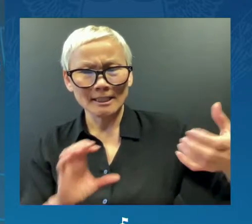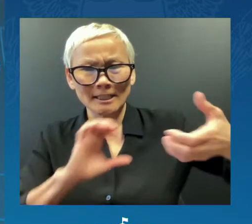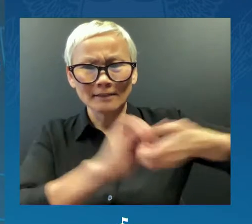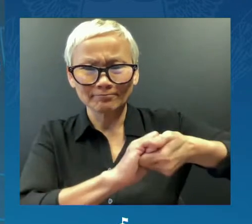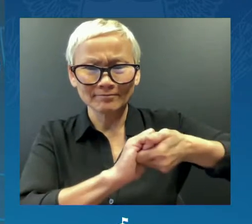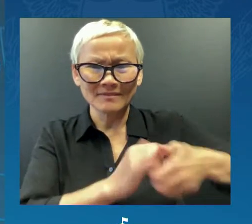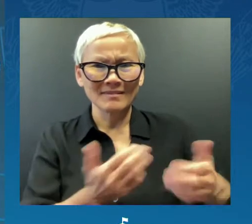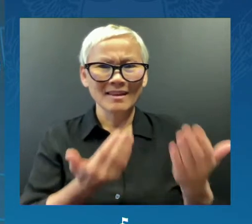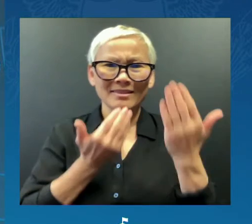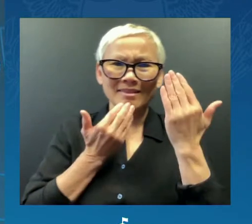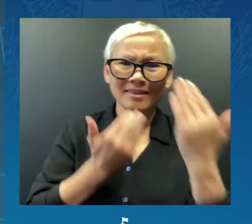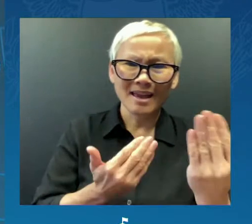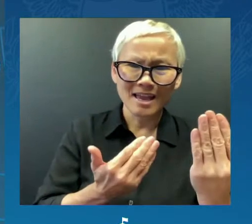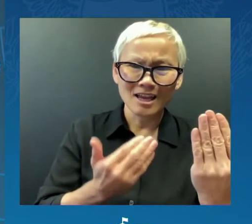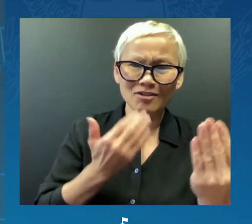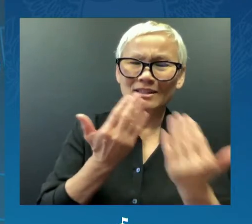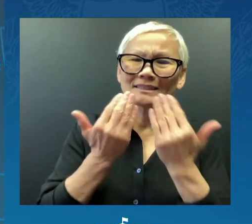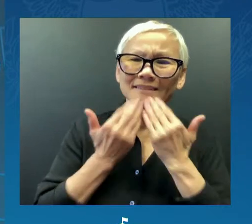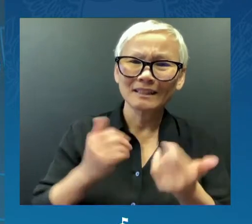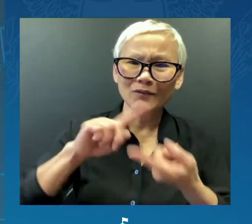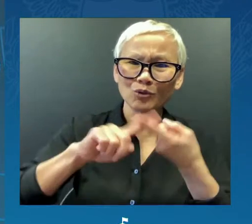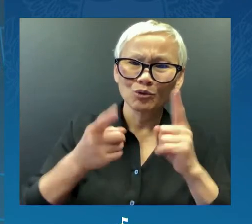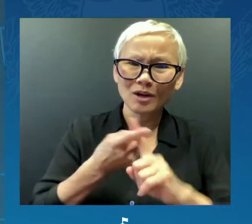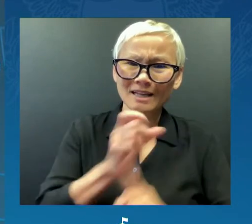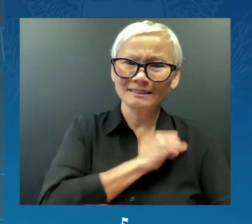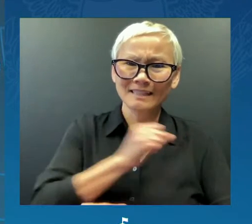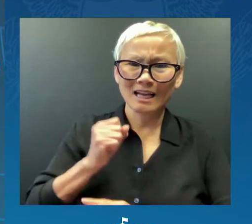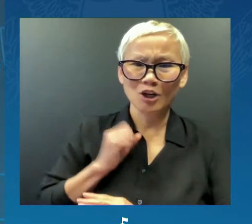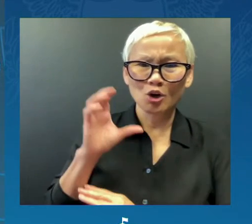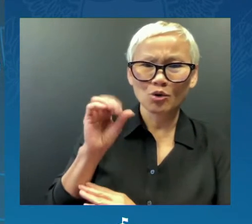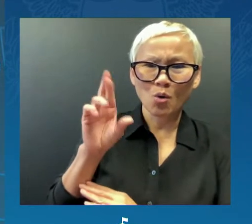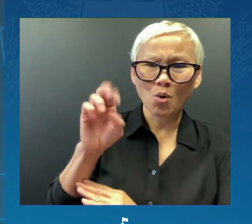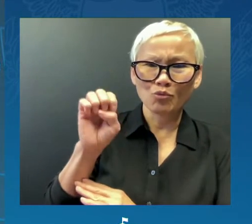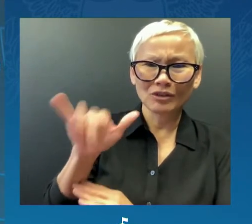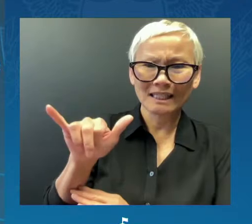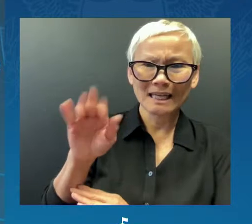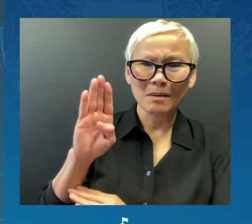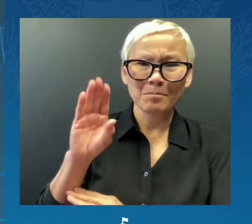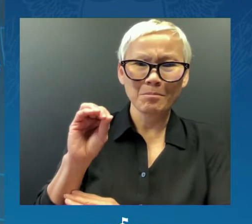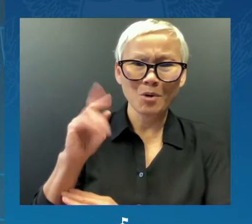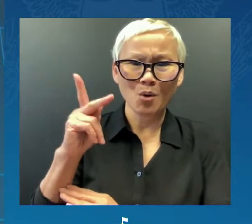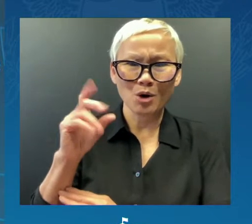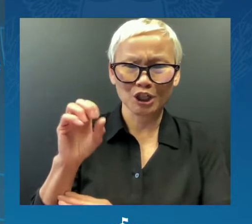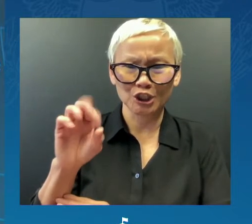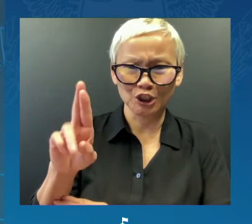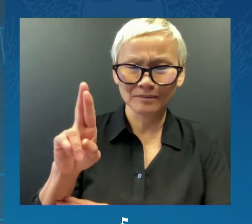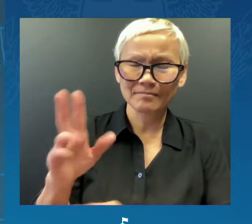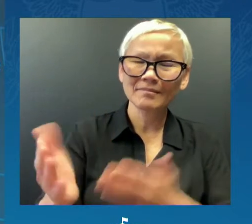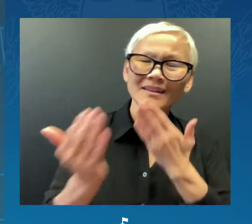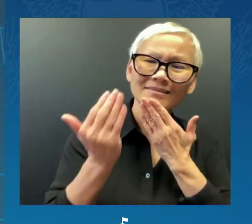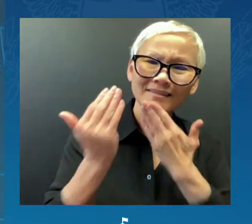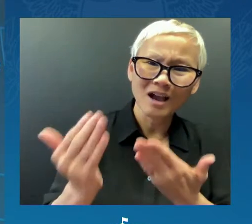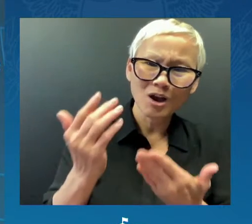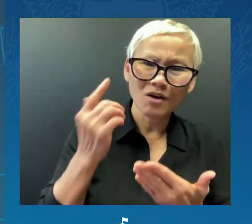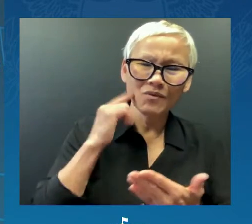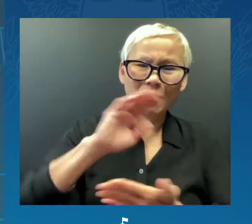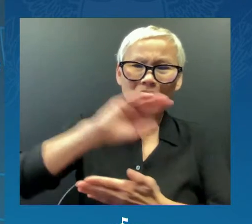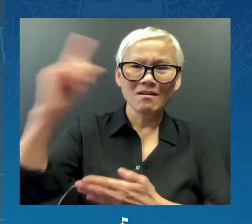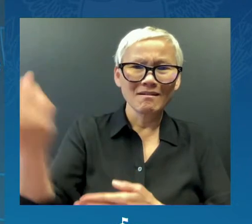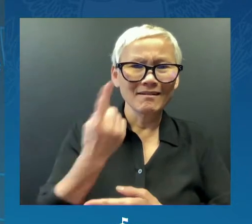Senator Cory Booker -- thank you for always being a voice in the United States Senate on the importance of the U.S.-Africa relationship.